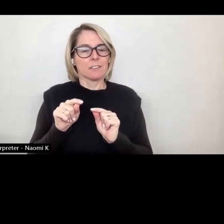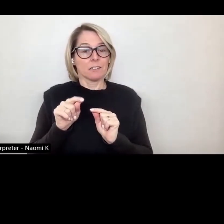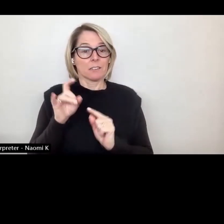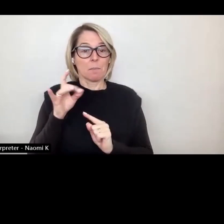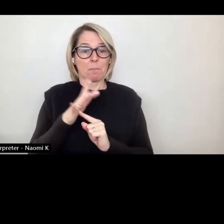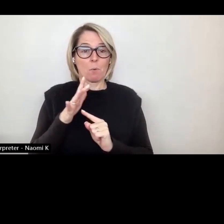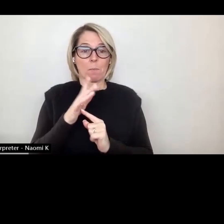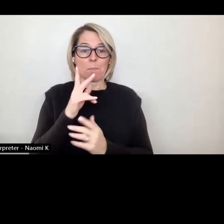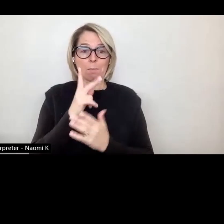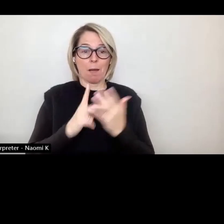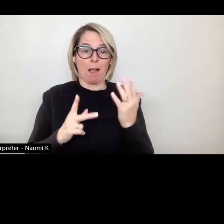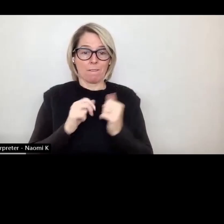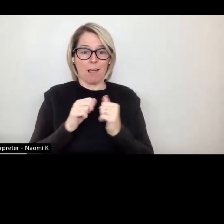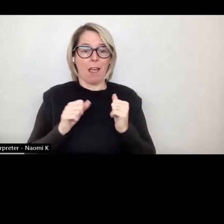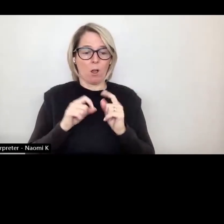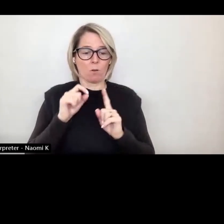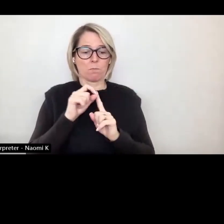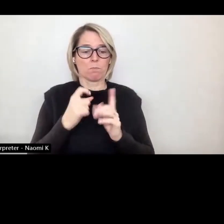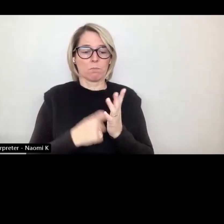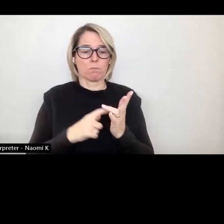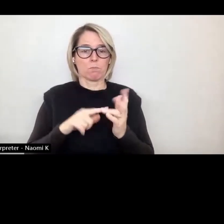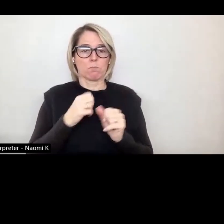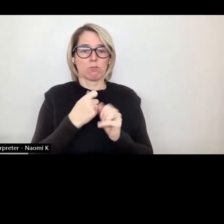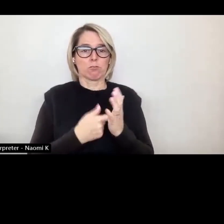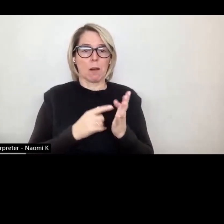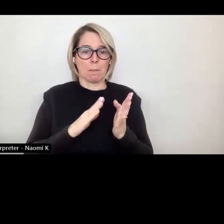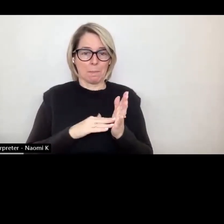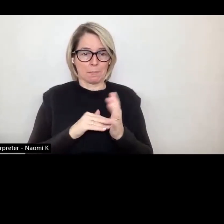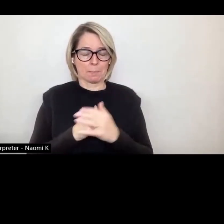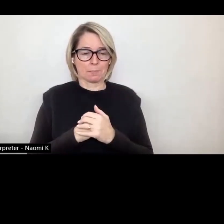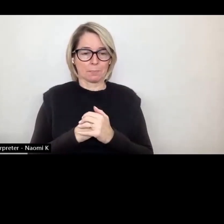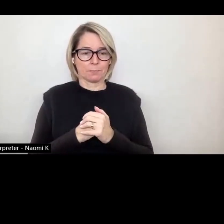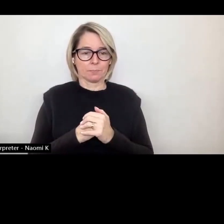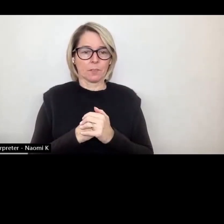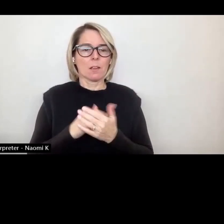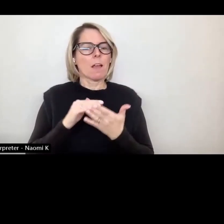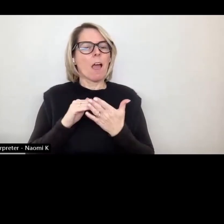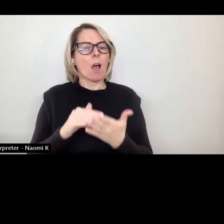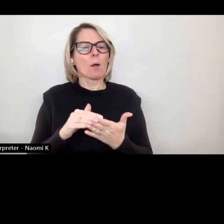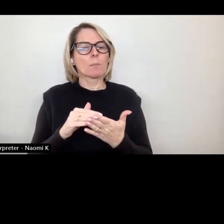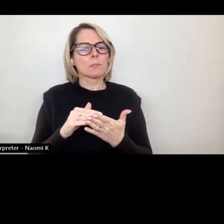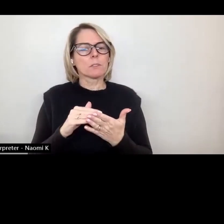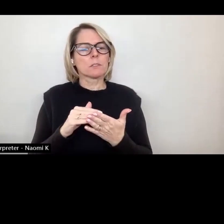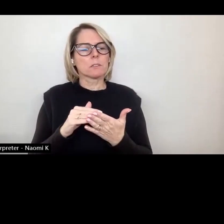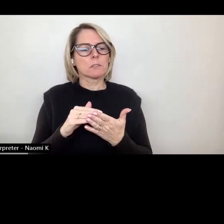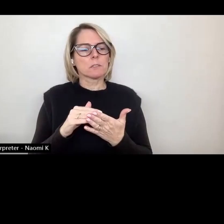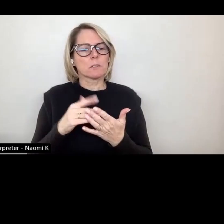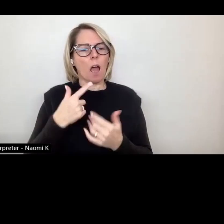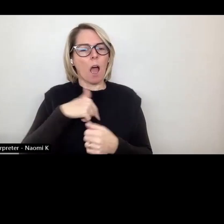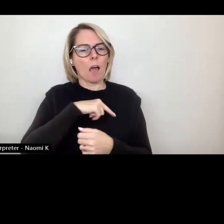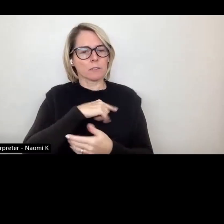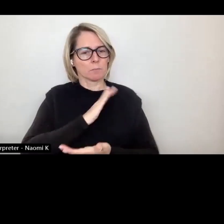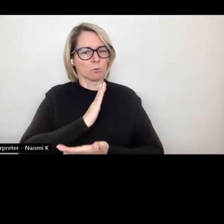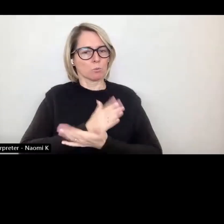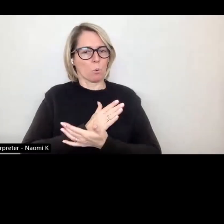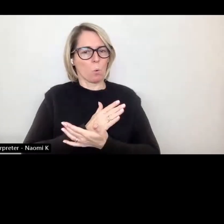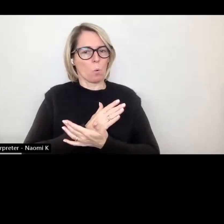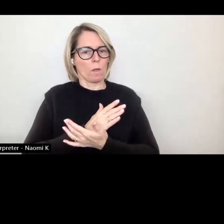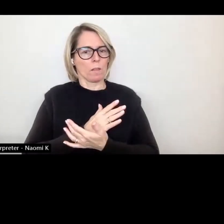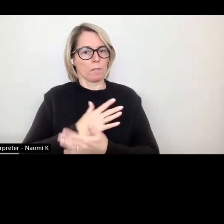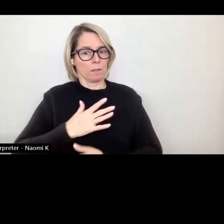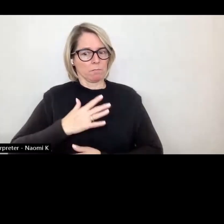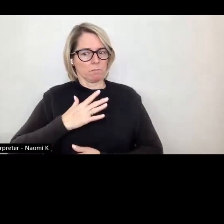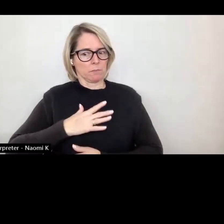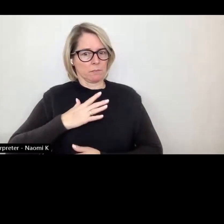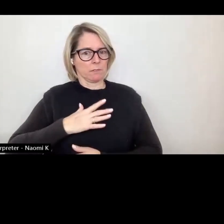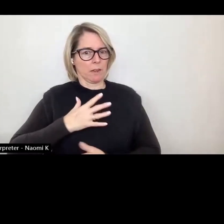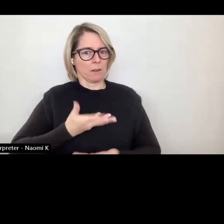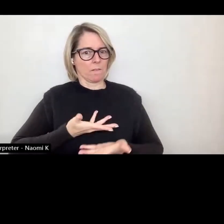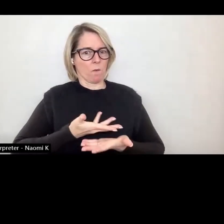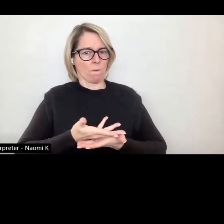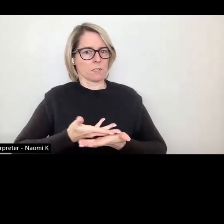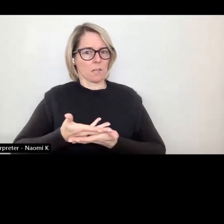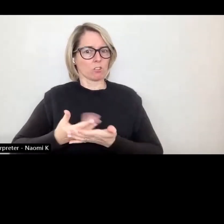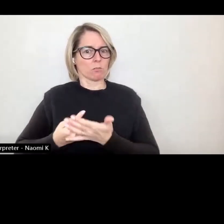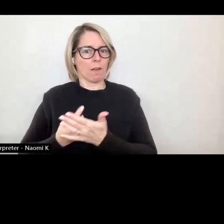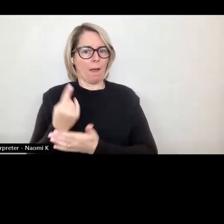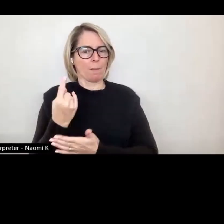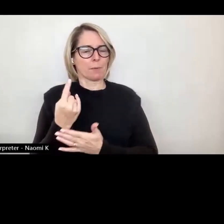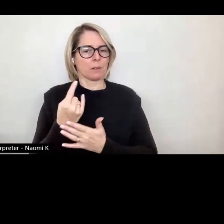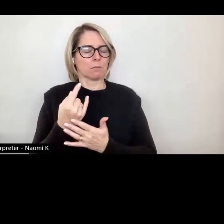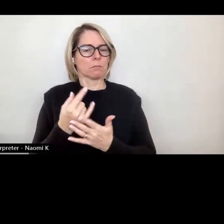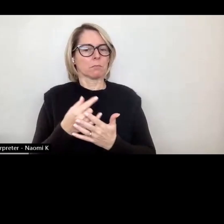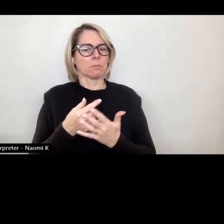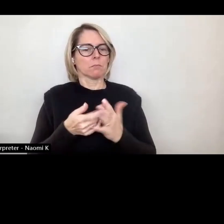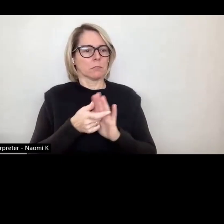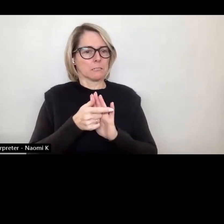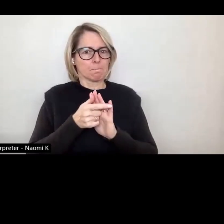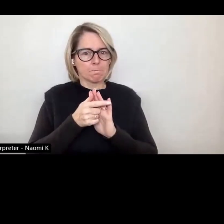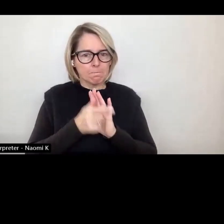It helps us be assured that needs conversations are happening in a comprehensive and consistent way across the program.